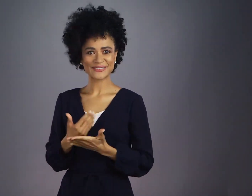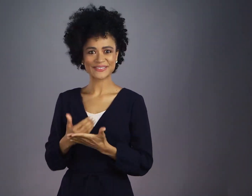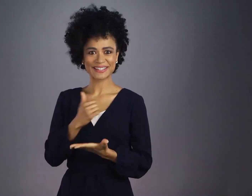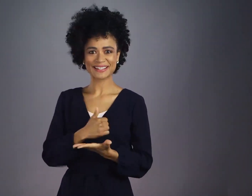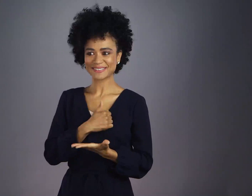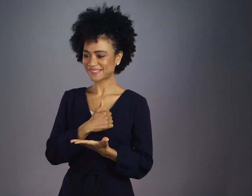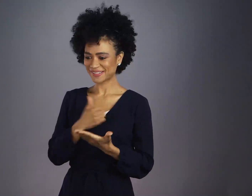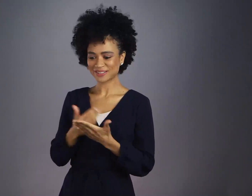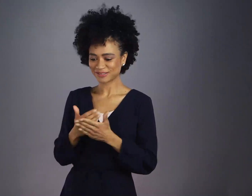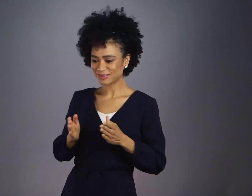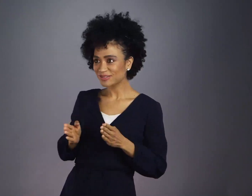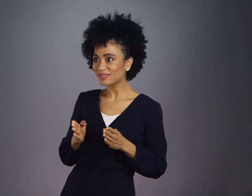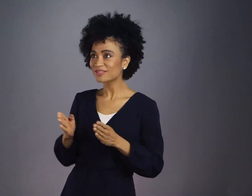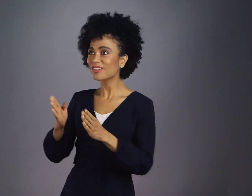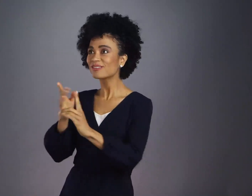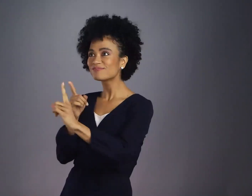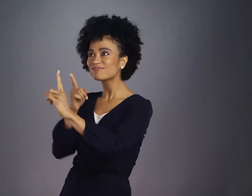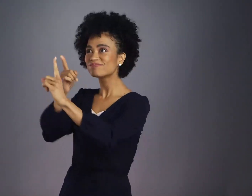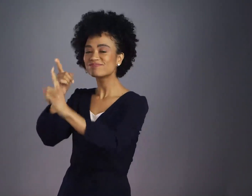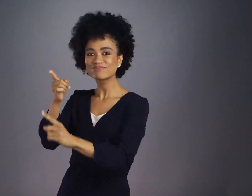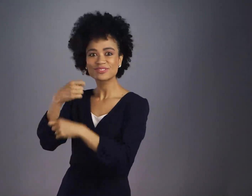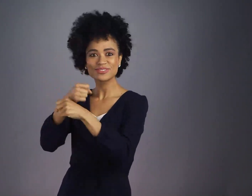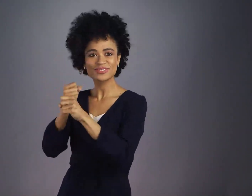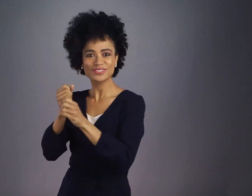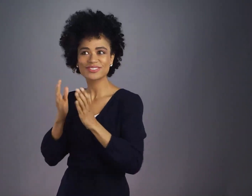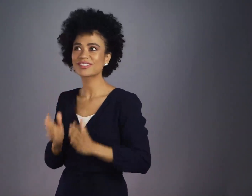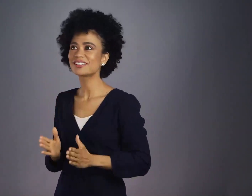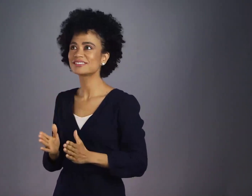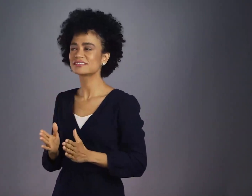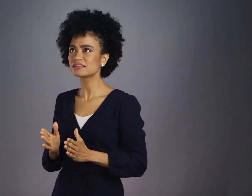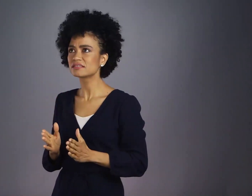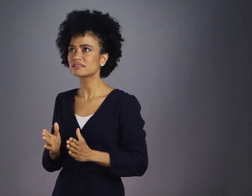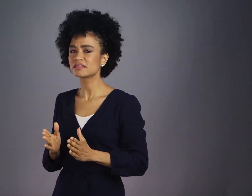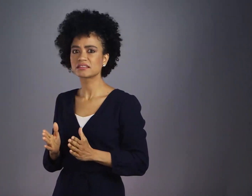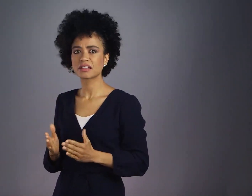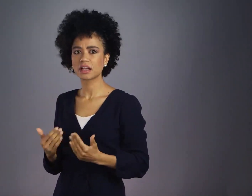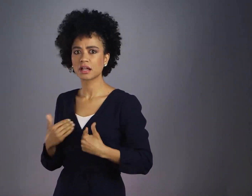We have been trying to get a new attitude, a new relationship with our Creator,